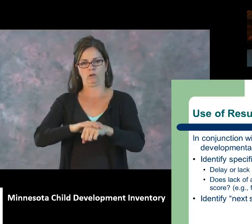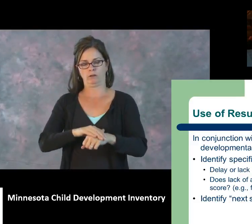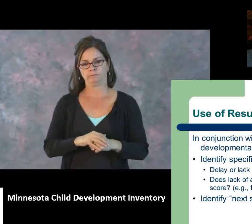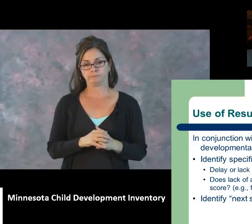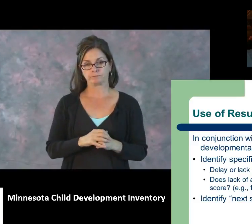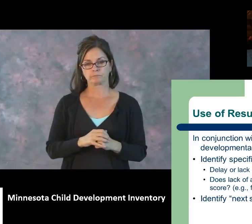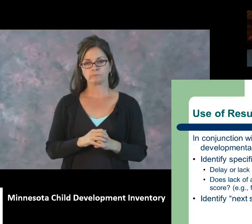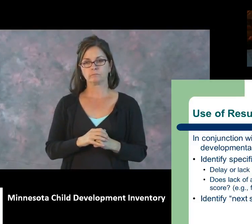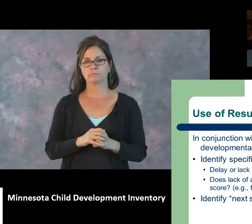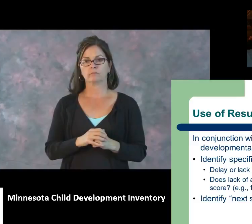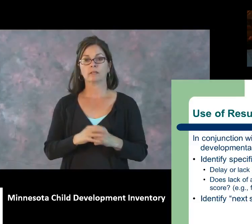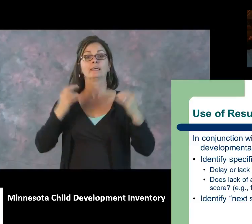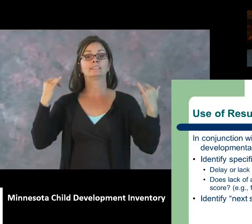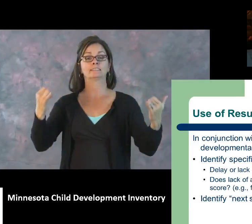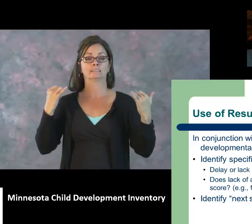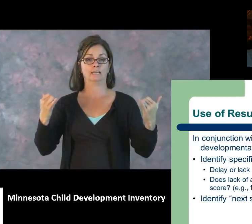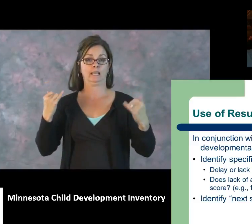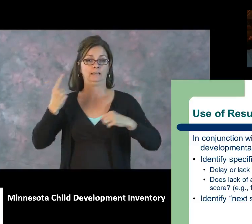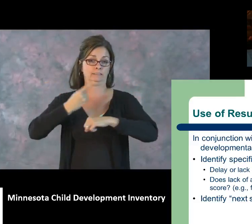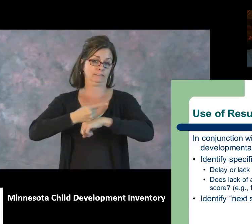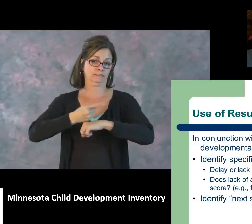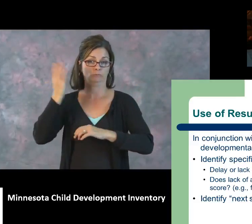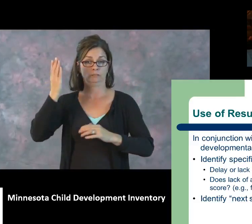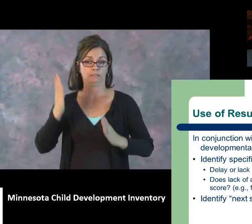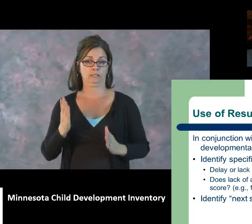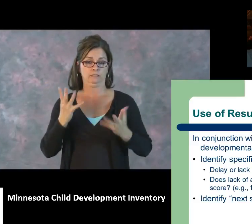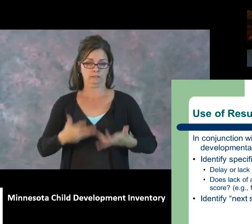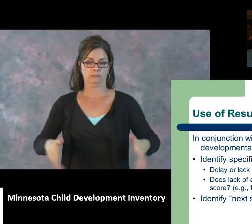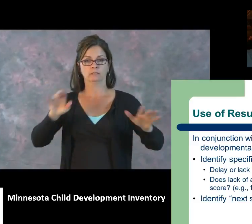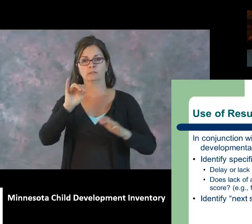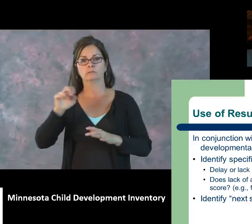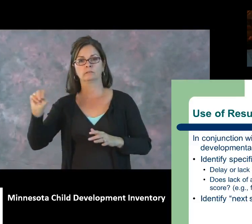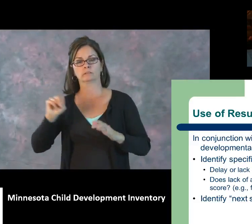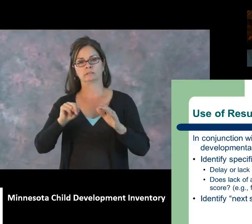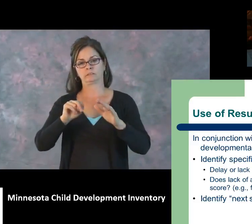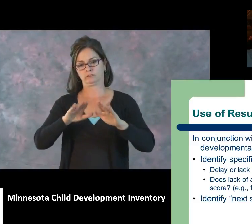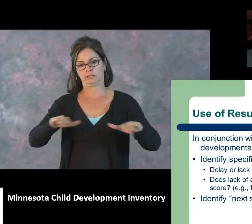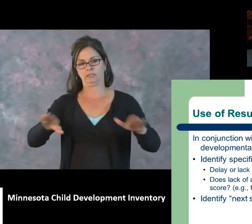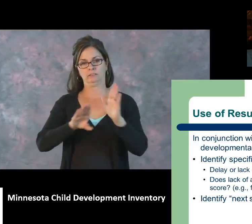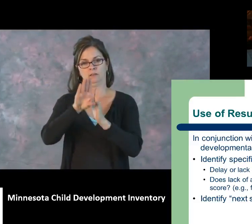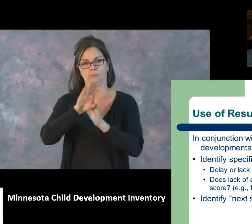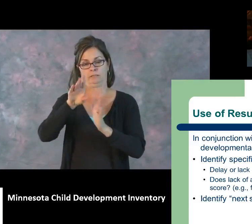Well, this concludes today's presentation of the Minnesota Child Development Inventory.